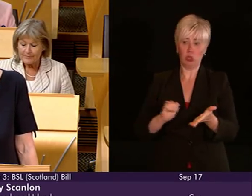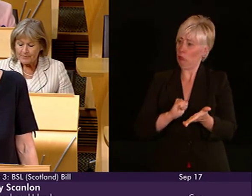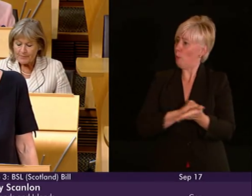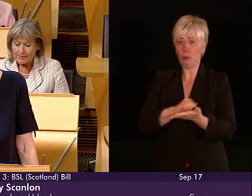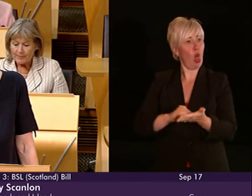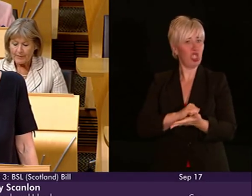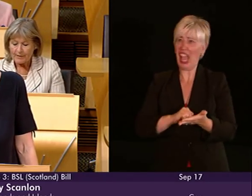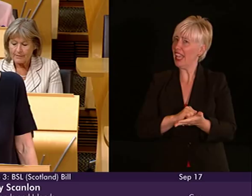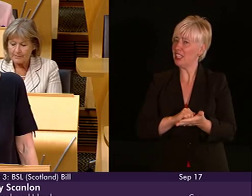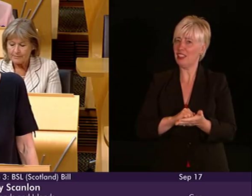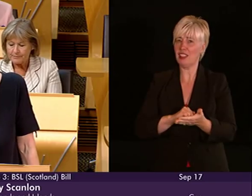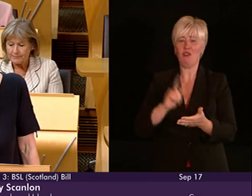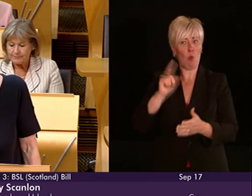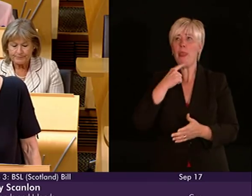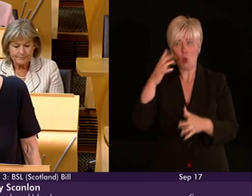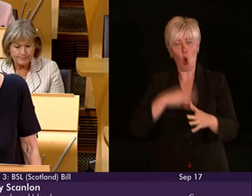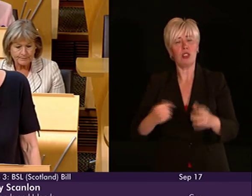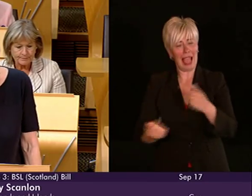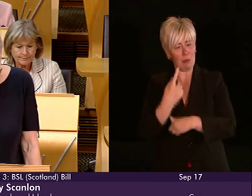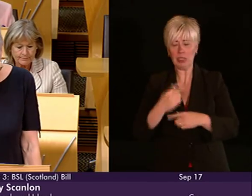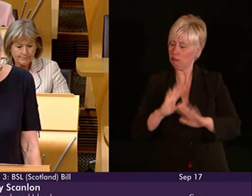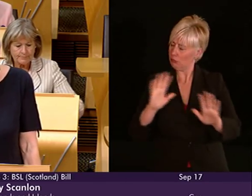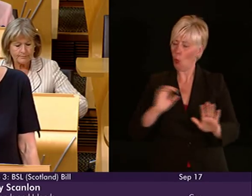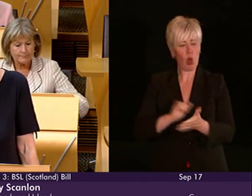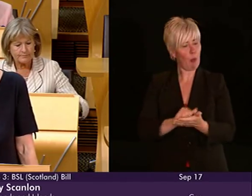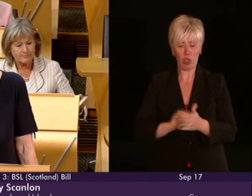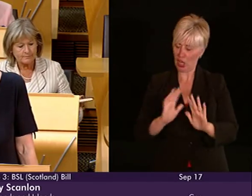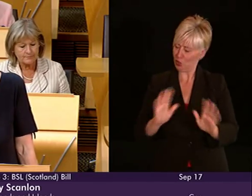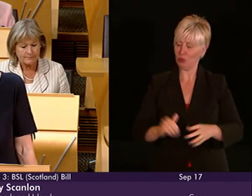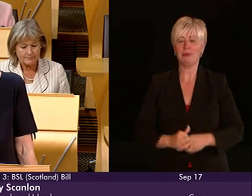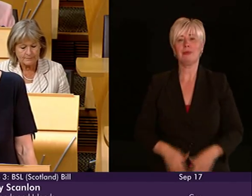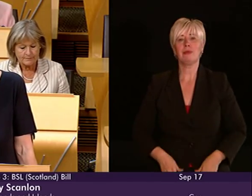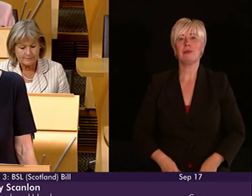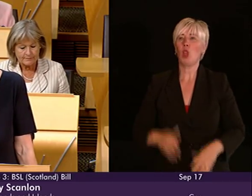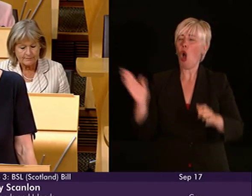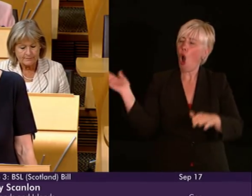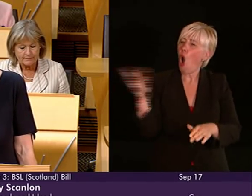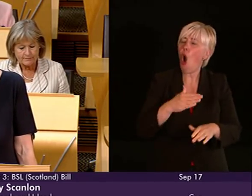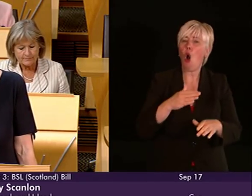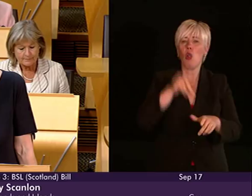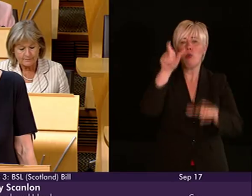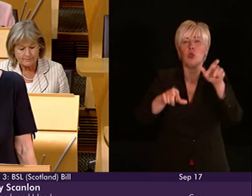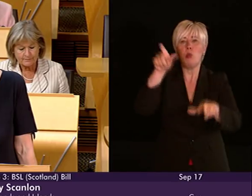what the school wants to be done after today. Every pupil in first year at Dingwall